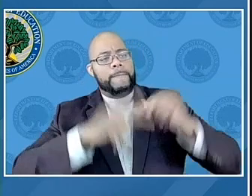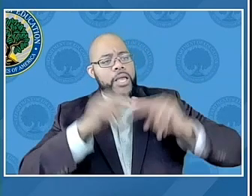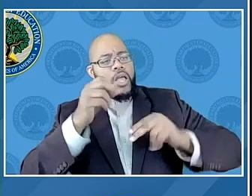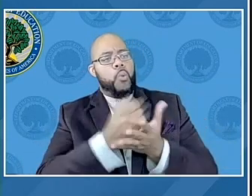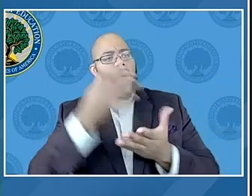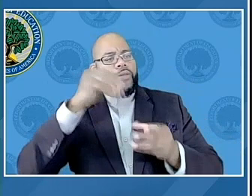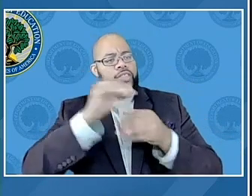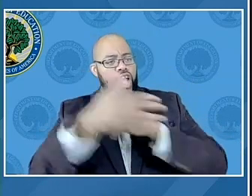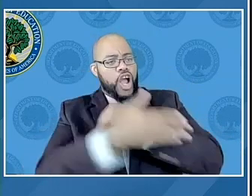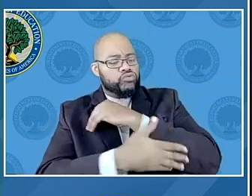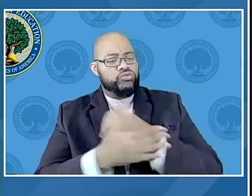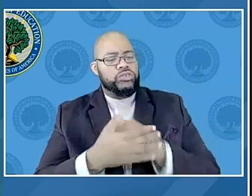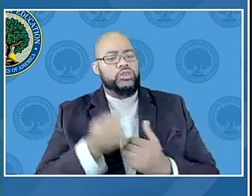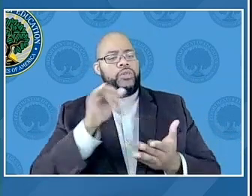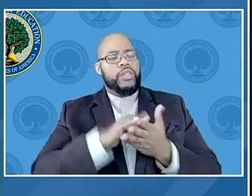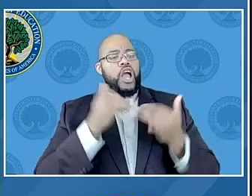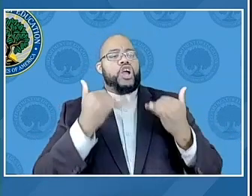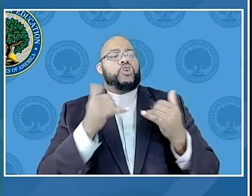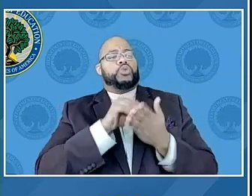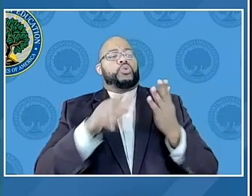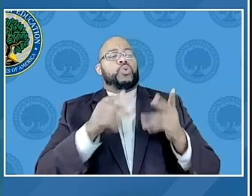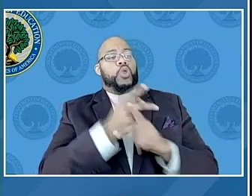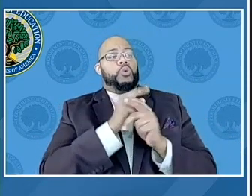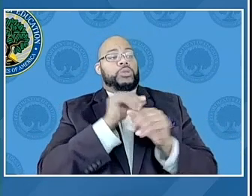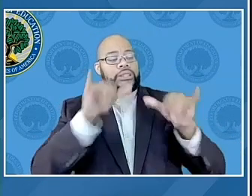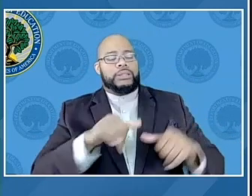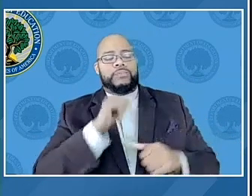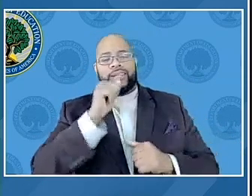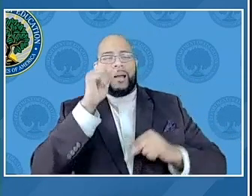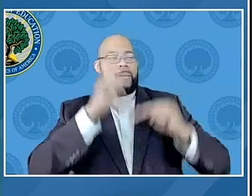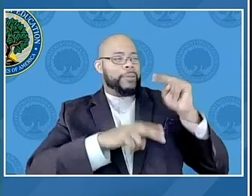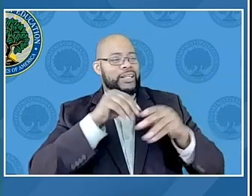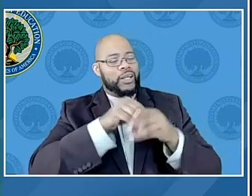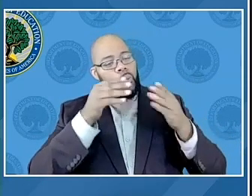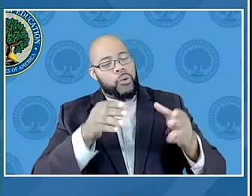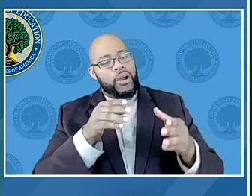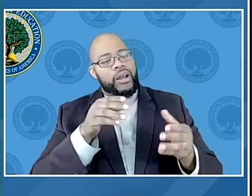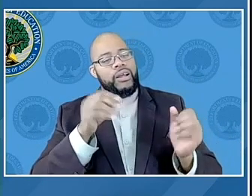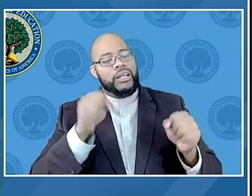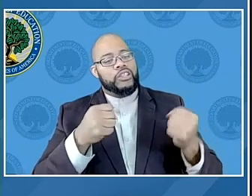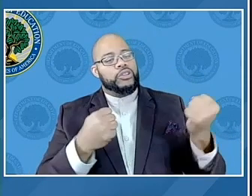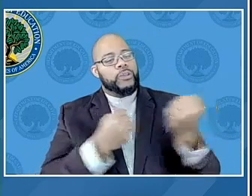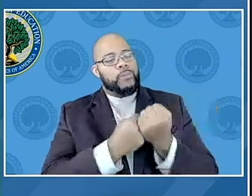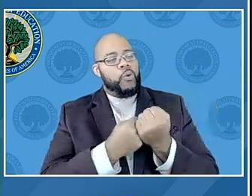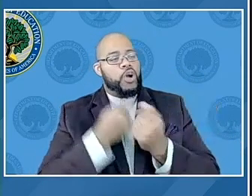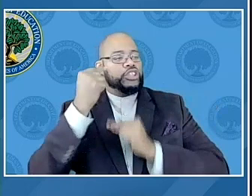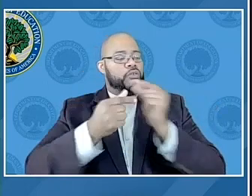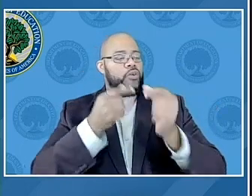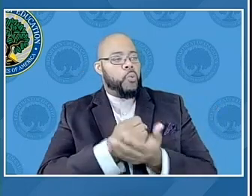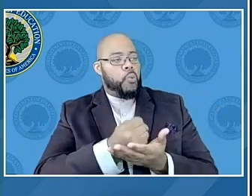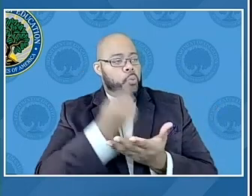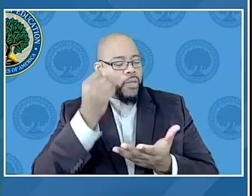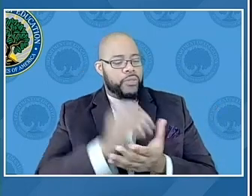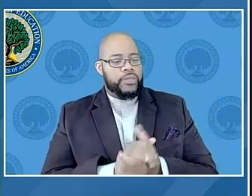And so the current student loan system is not built in a way to support generational wealth, because the debt from pursuing